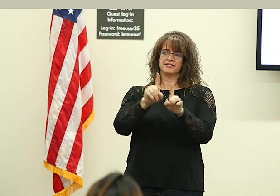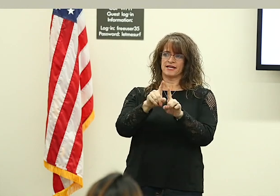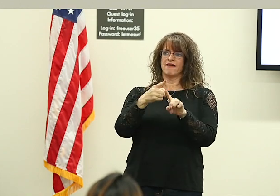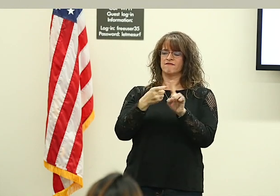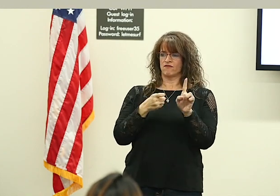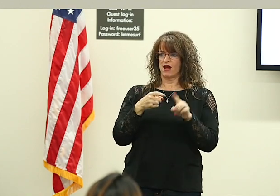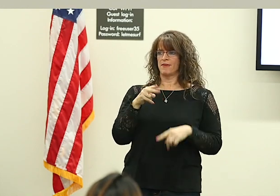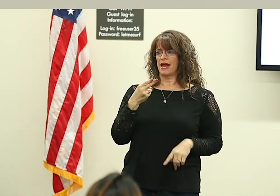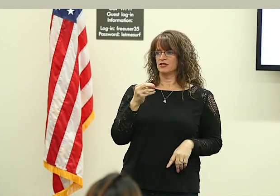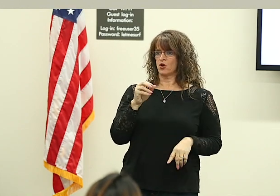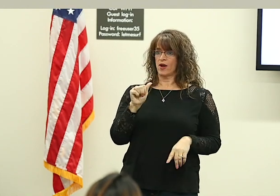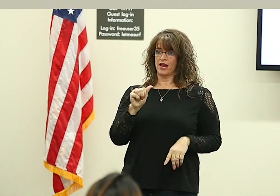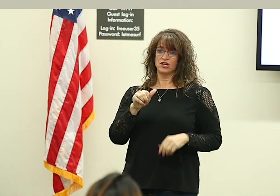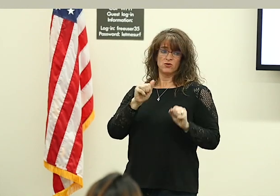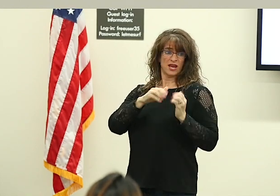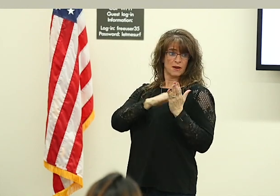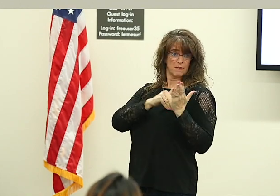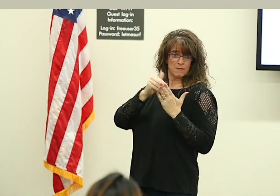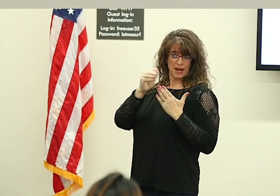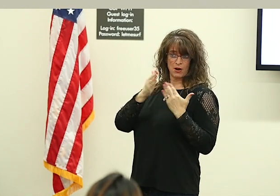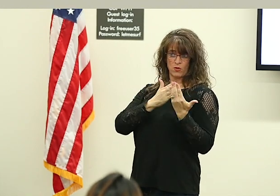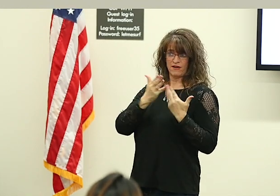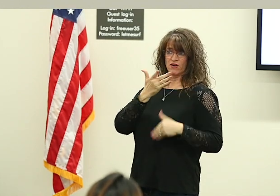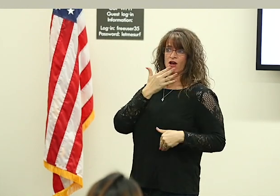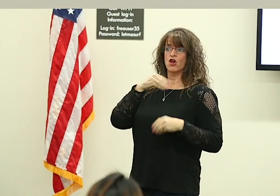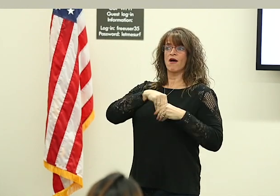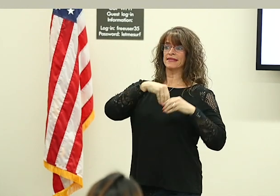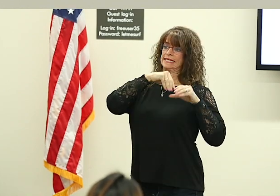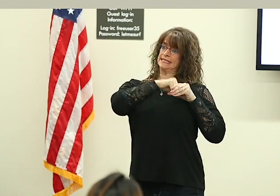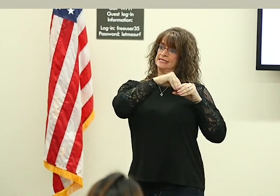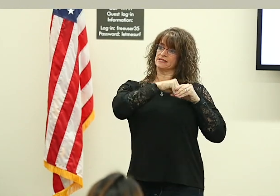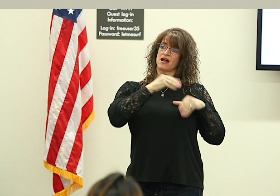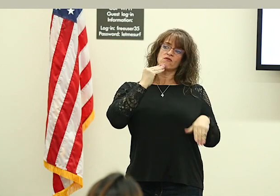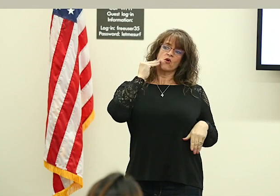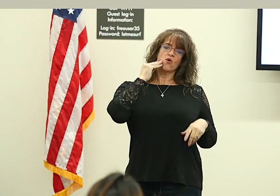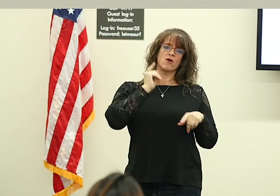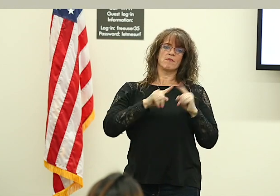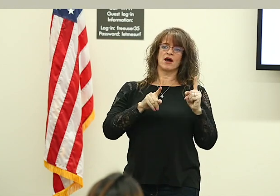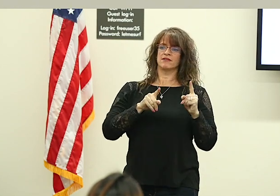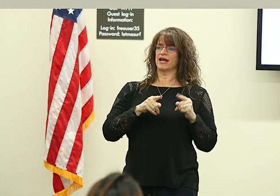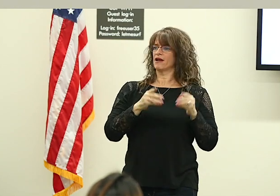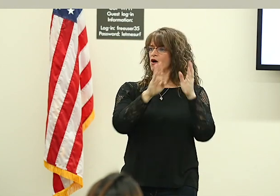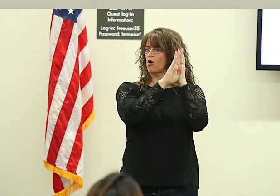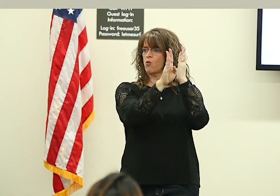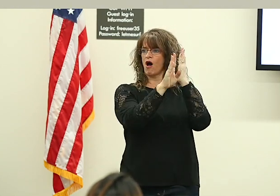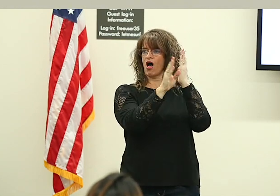You can paint it whatever color you want on the inside, but you can't knock out walls and things like that.